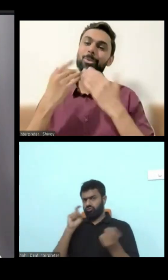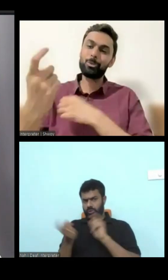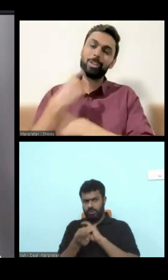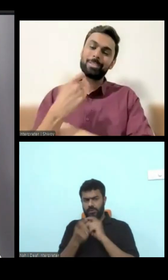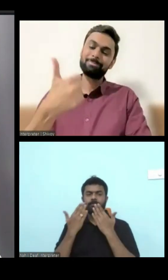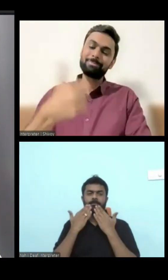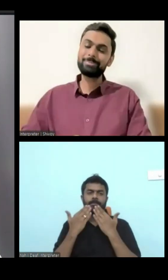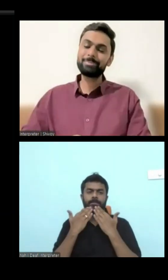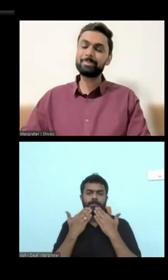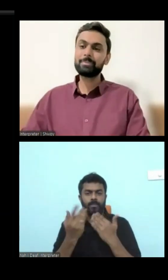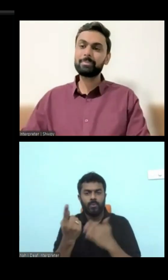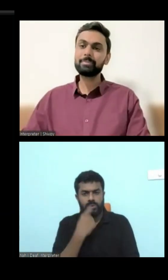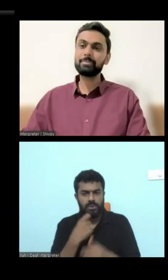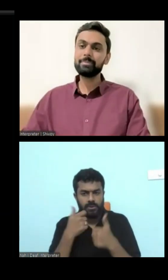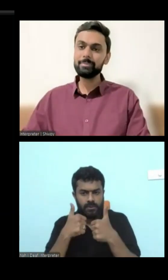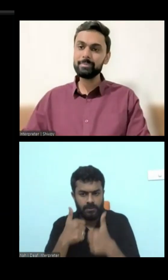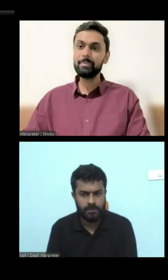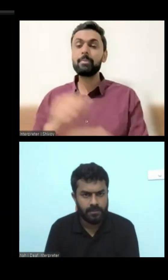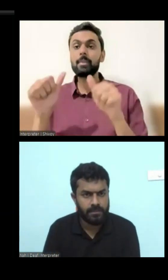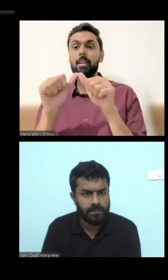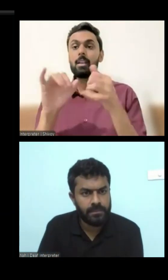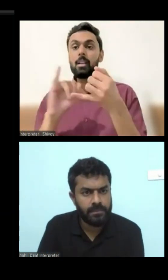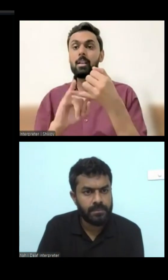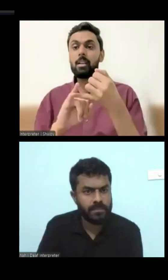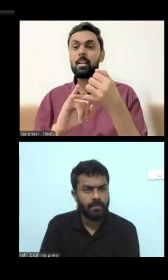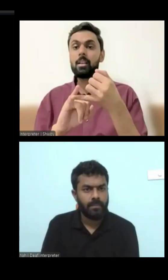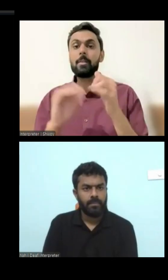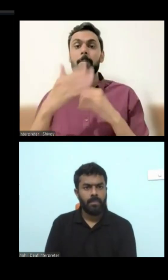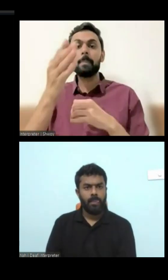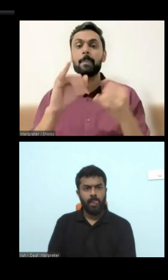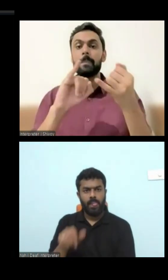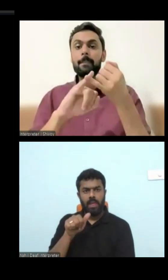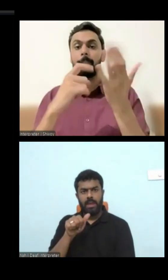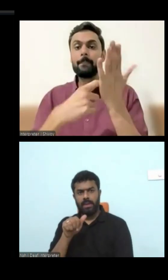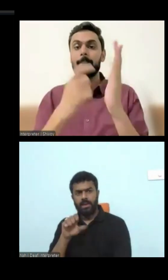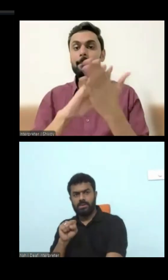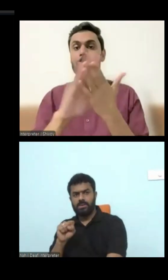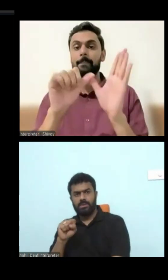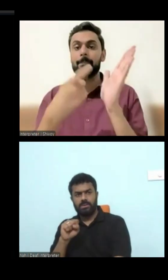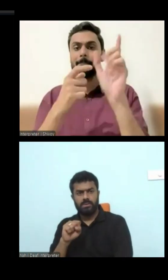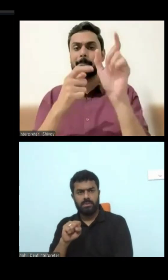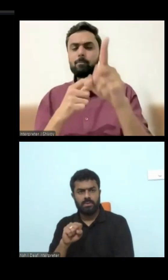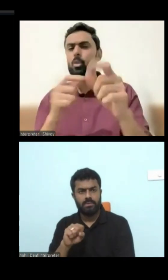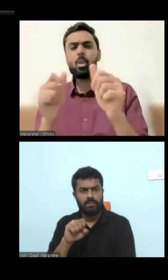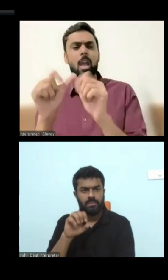Okay, thank you. Mr. Sridhar, what makes your app truly accessible for people with disabilities?